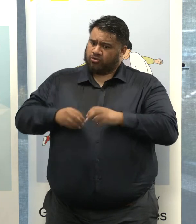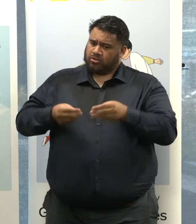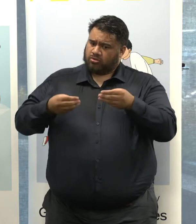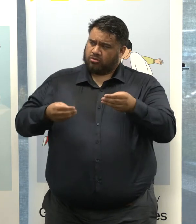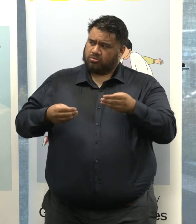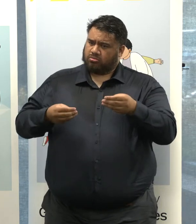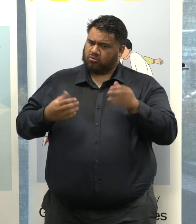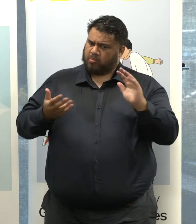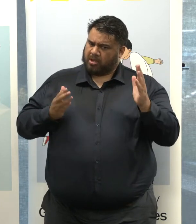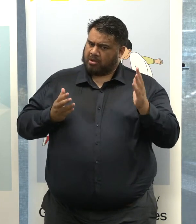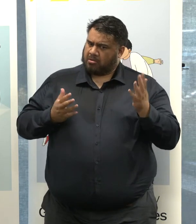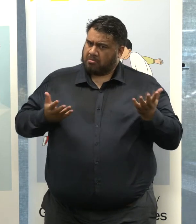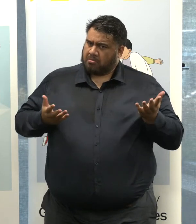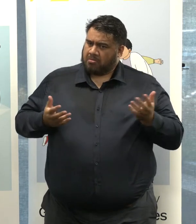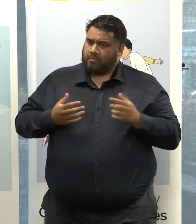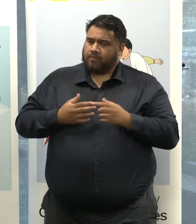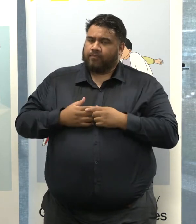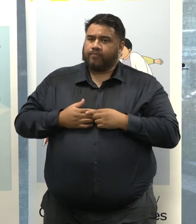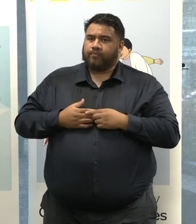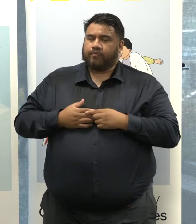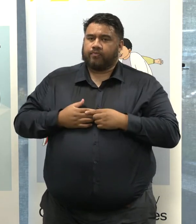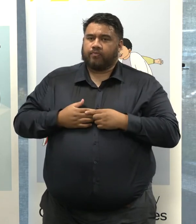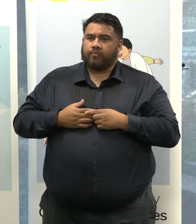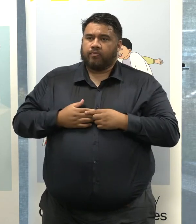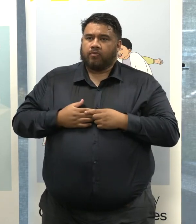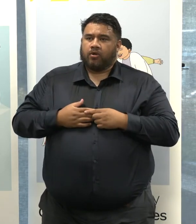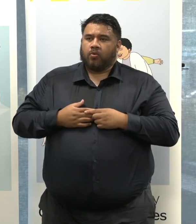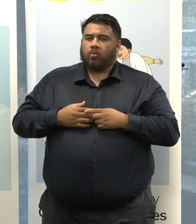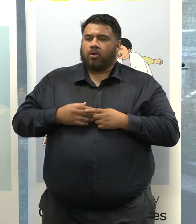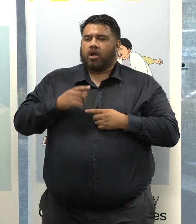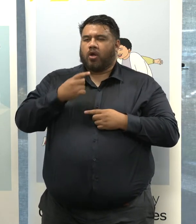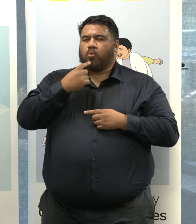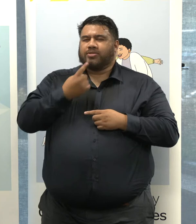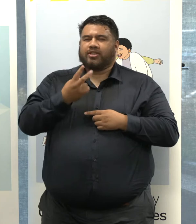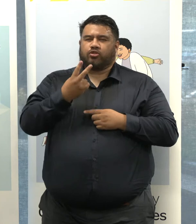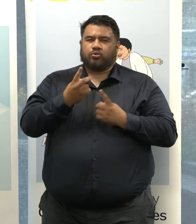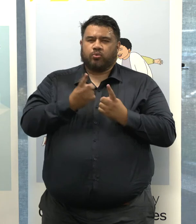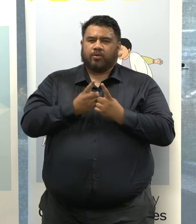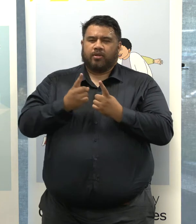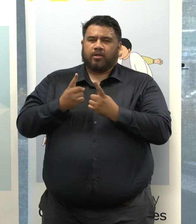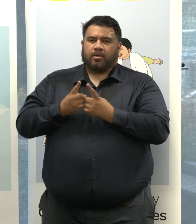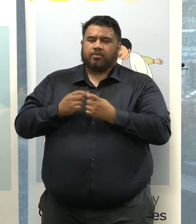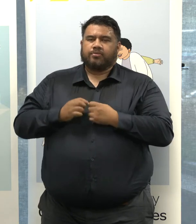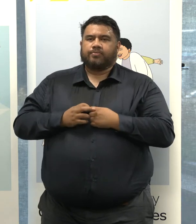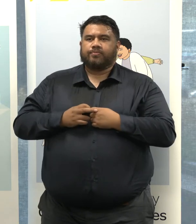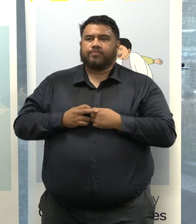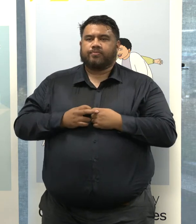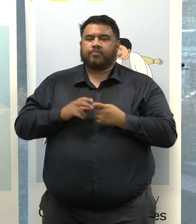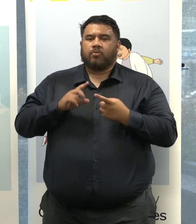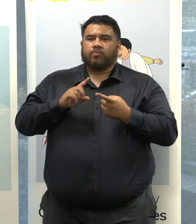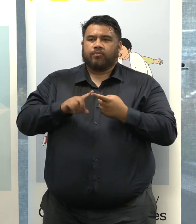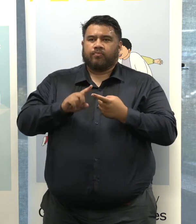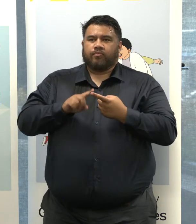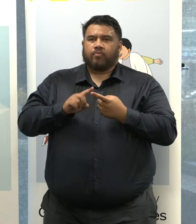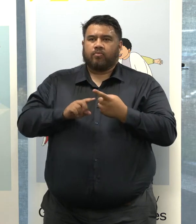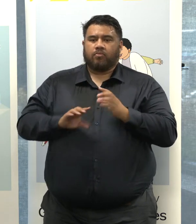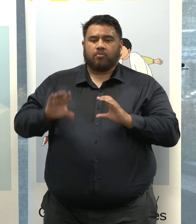How does that compare to the How does that compare here in